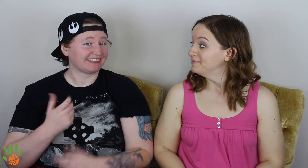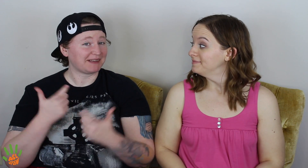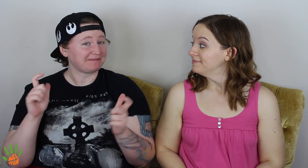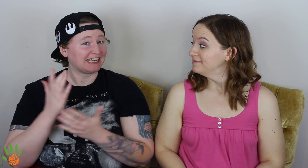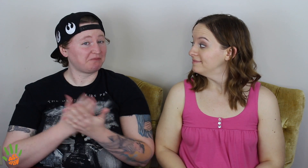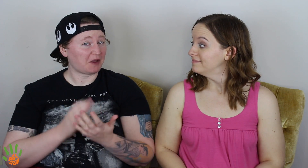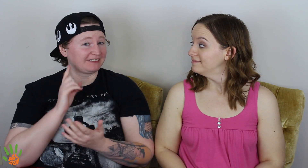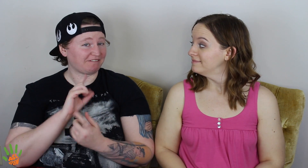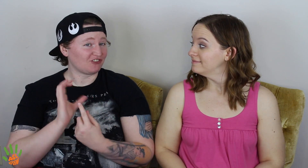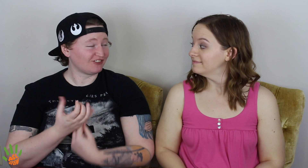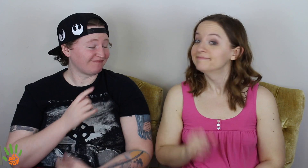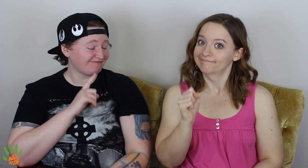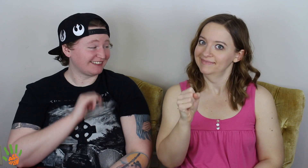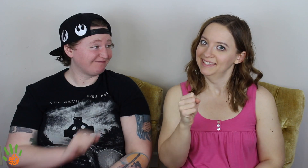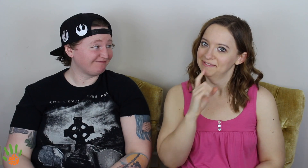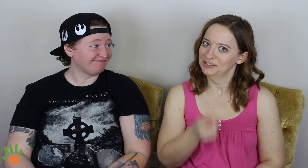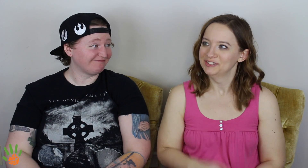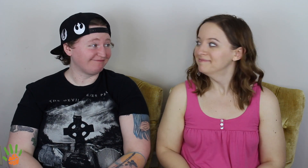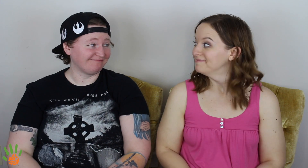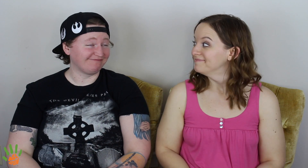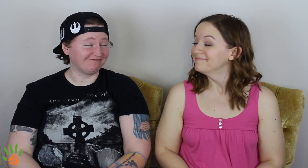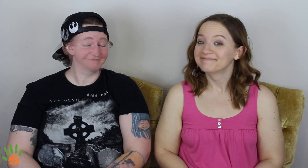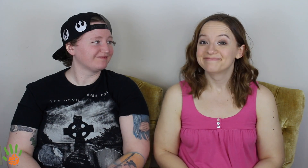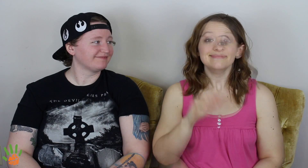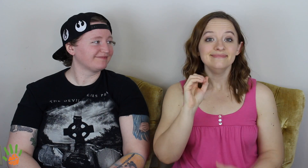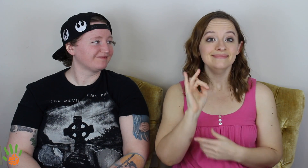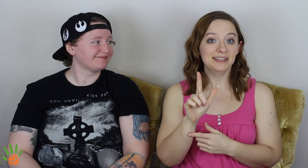It's actually a big part of Deaf culture. - Yes, that's true.